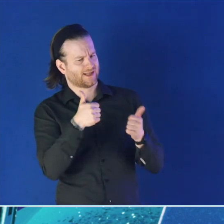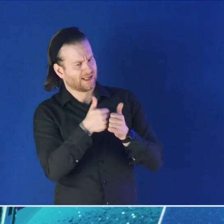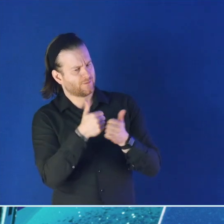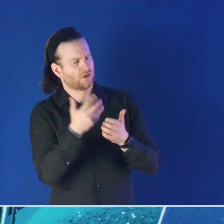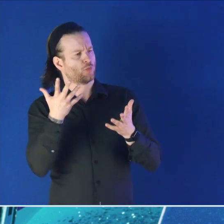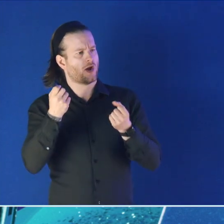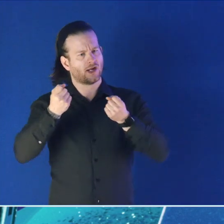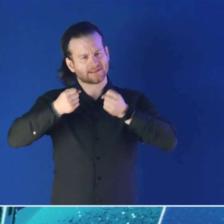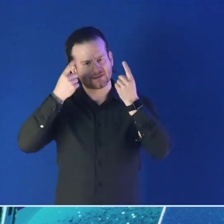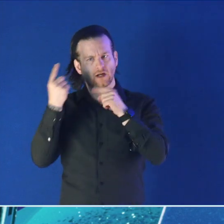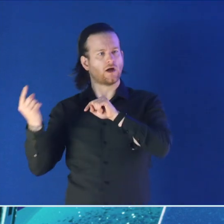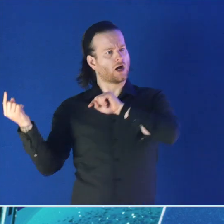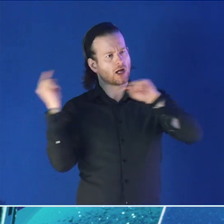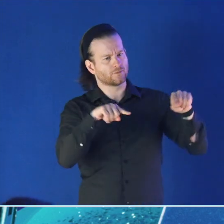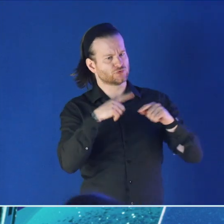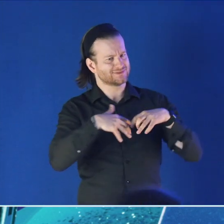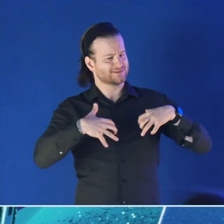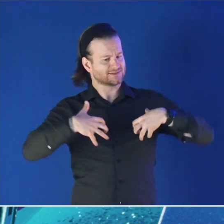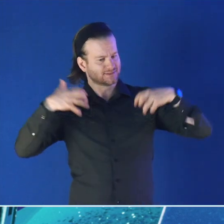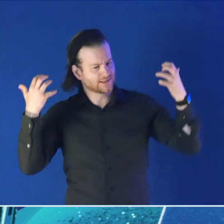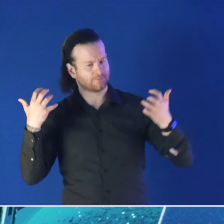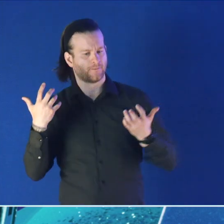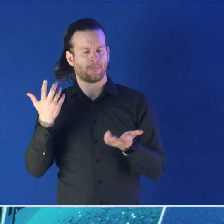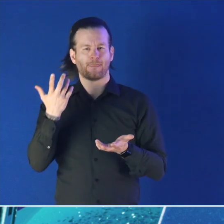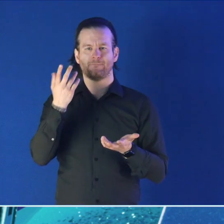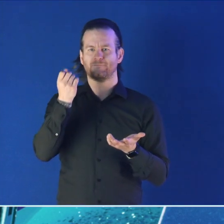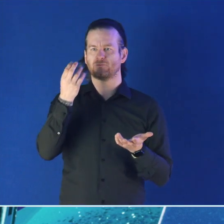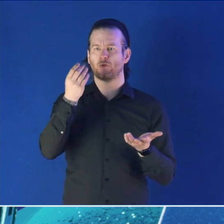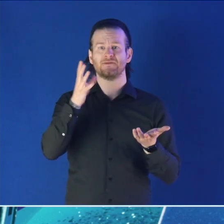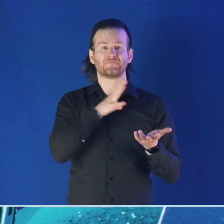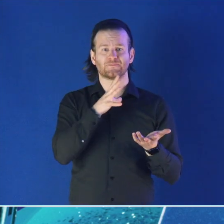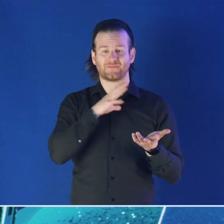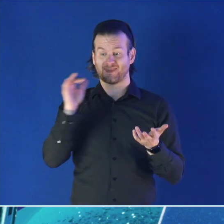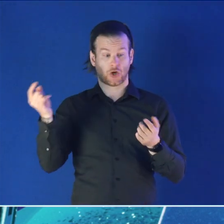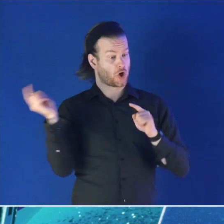So we are very fortunate because our GM, John Schneider,